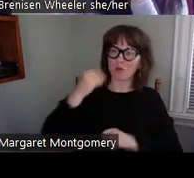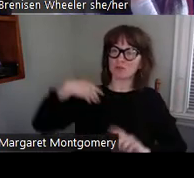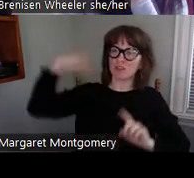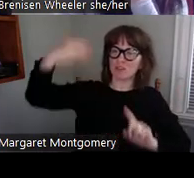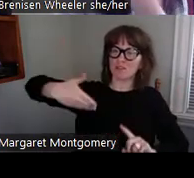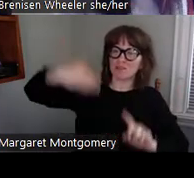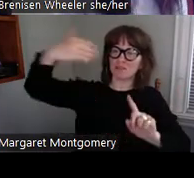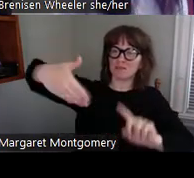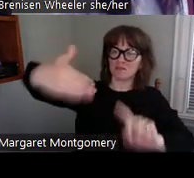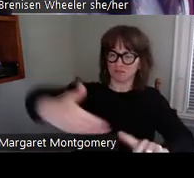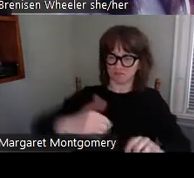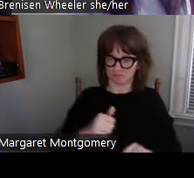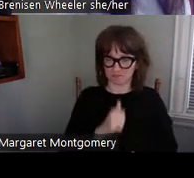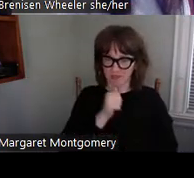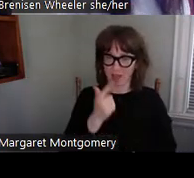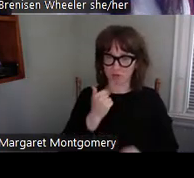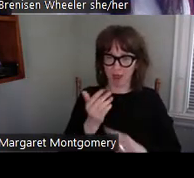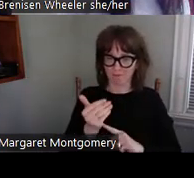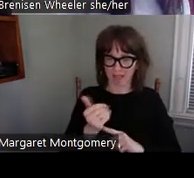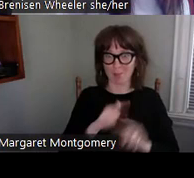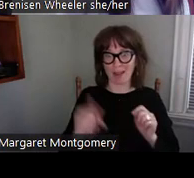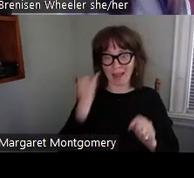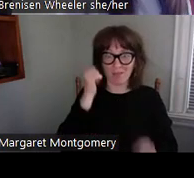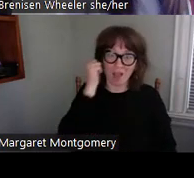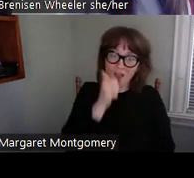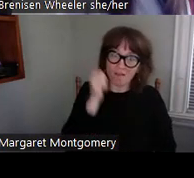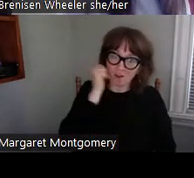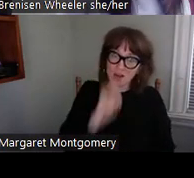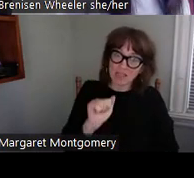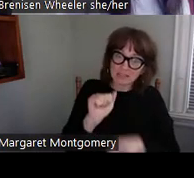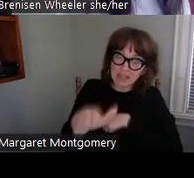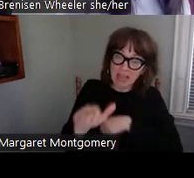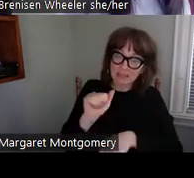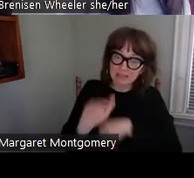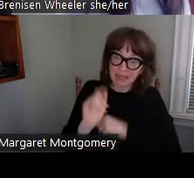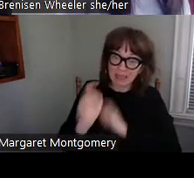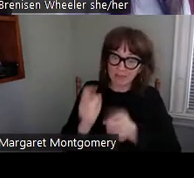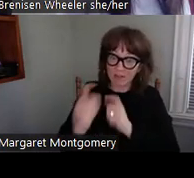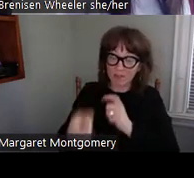that oftentimes we might do is after causing harm, and being abusive, they might say, Oh,